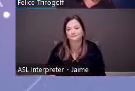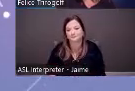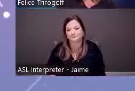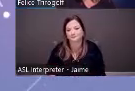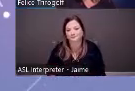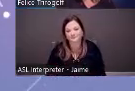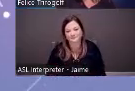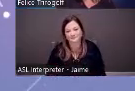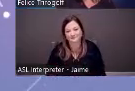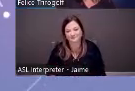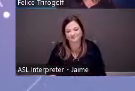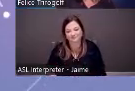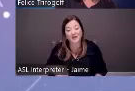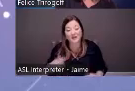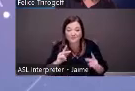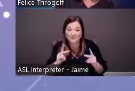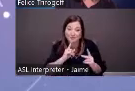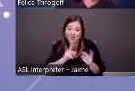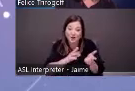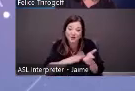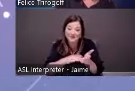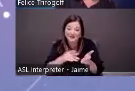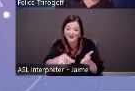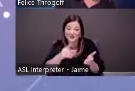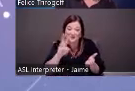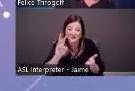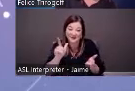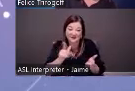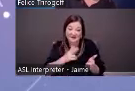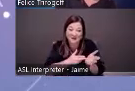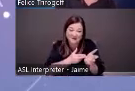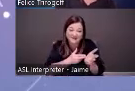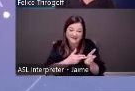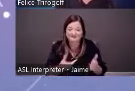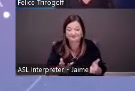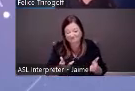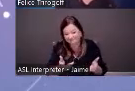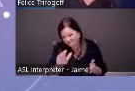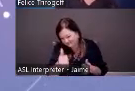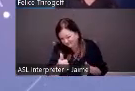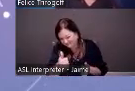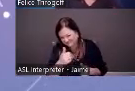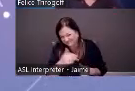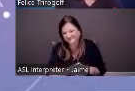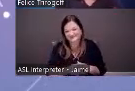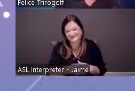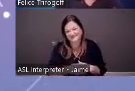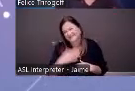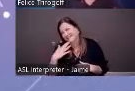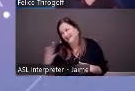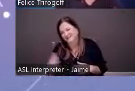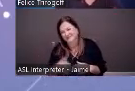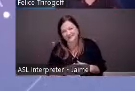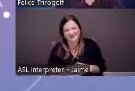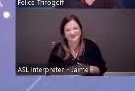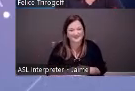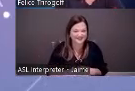People are commending you about your honesty, Will, in the chat, so-- Thank you. that's always good. WILL HOARD: